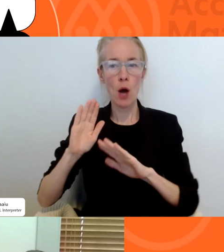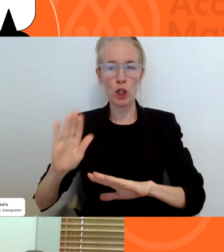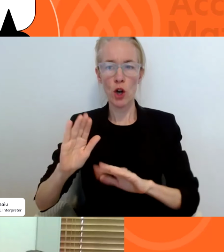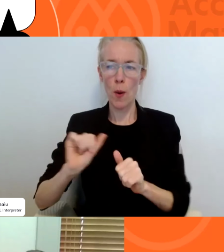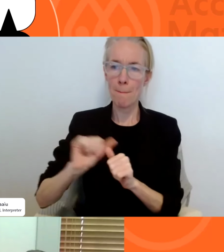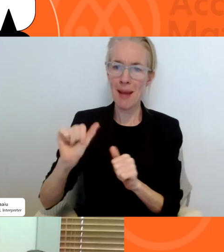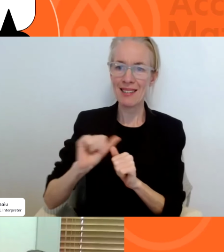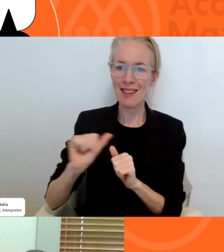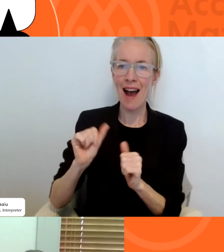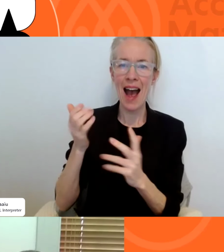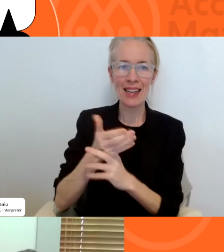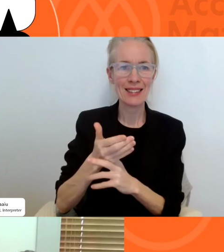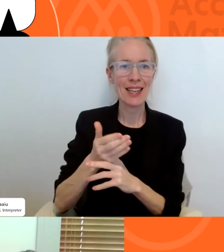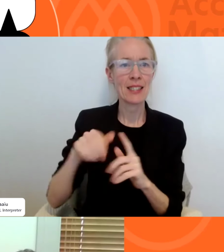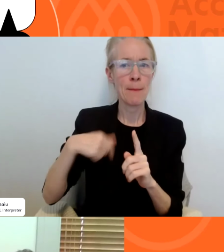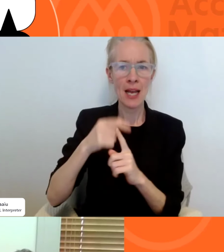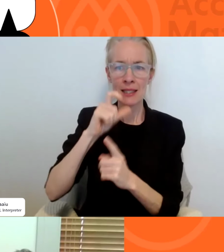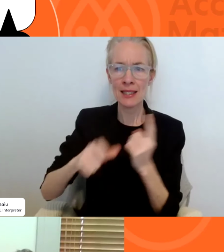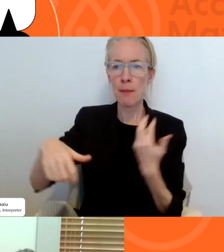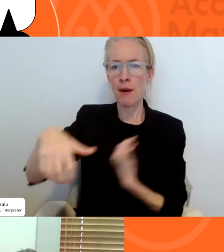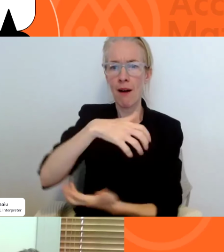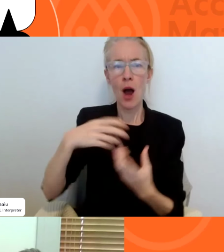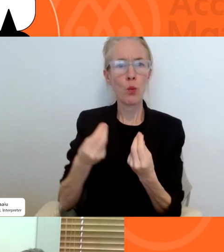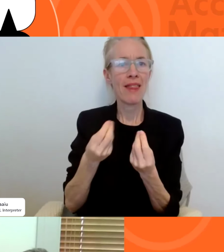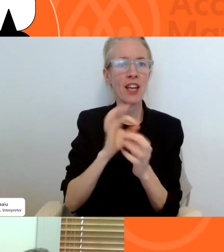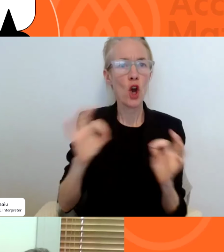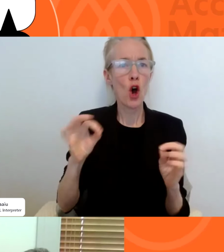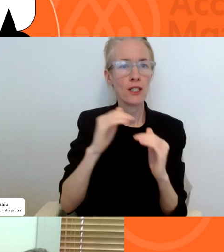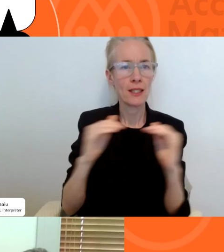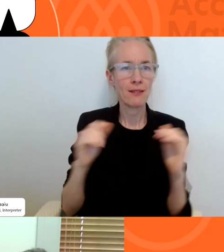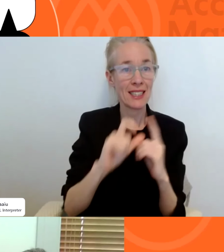as a society, as does the government. And that's why when we were in